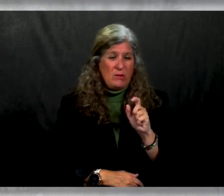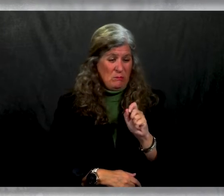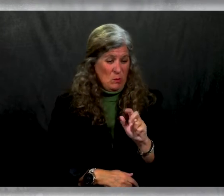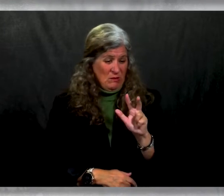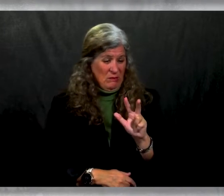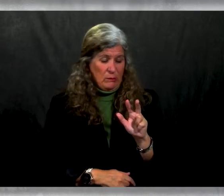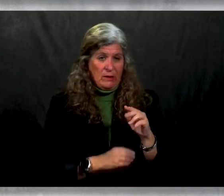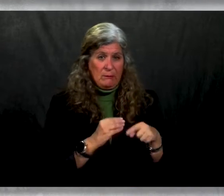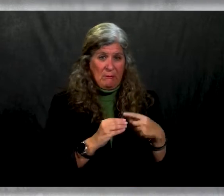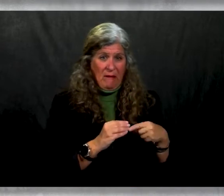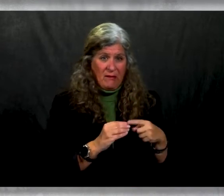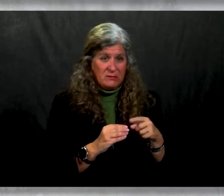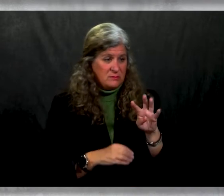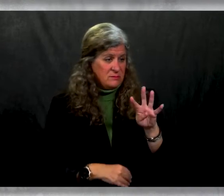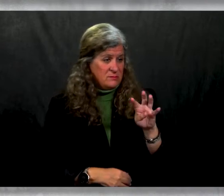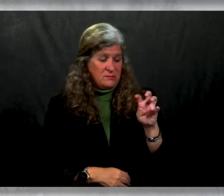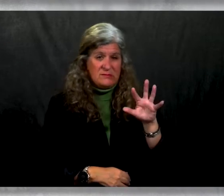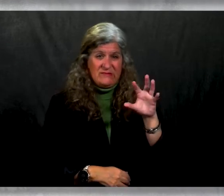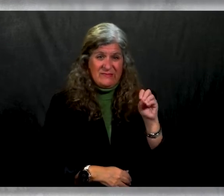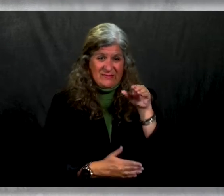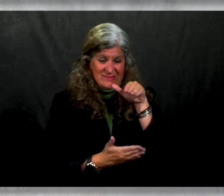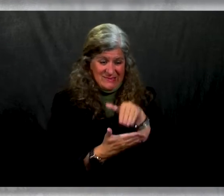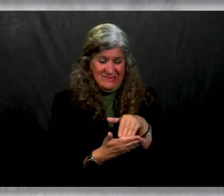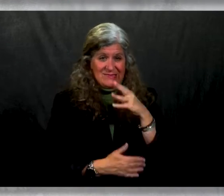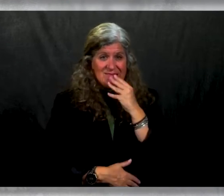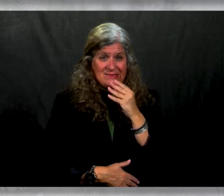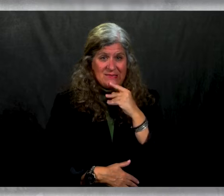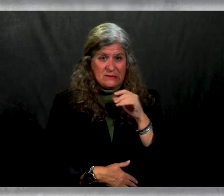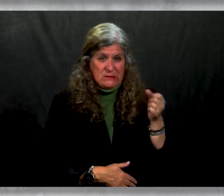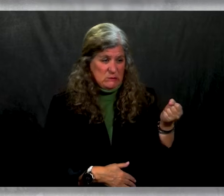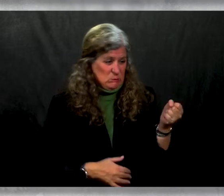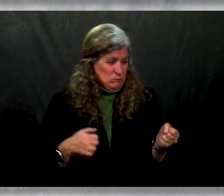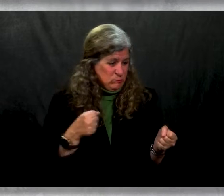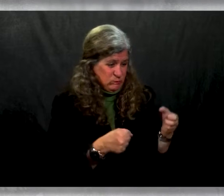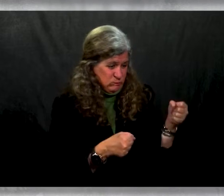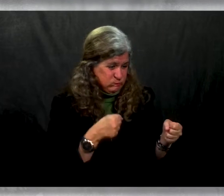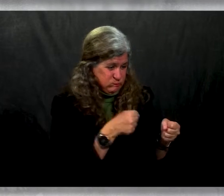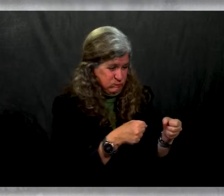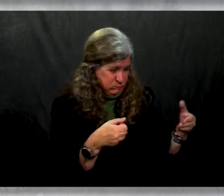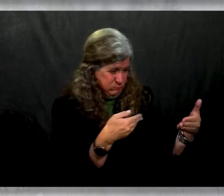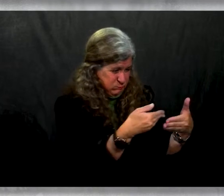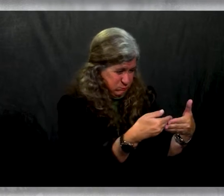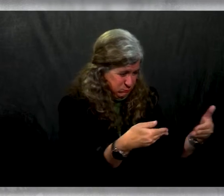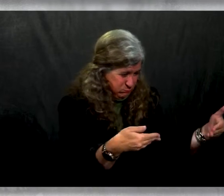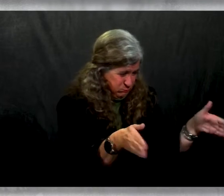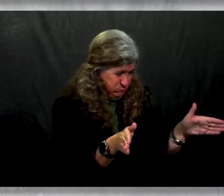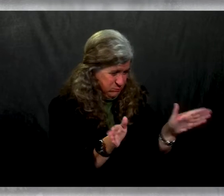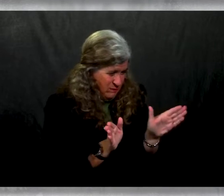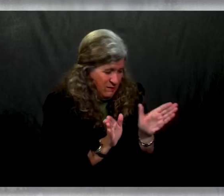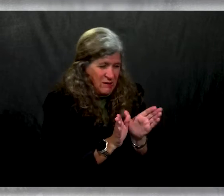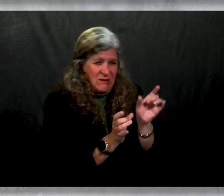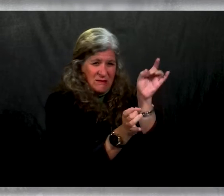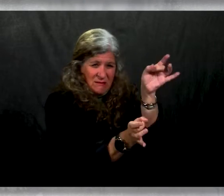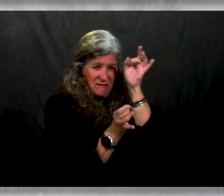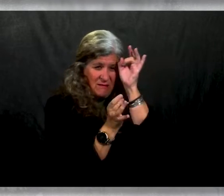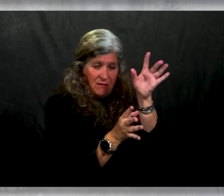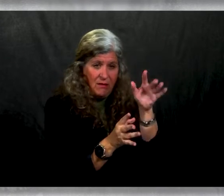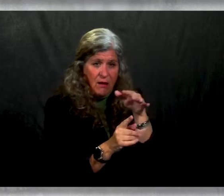over 450,000 Jews were packed into tight quarters and subjected to miserable living conditions.